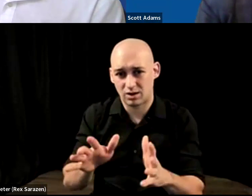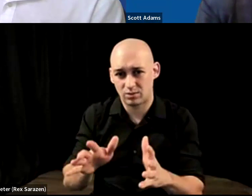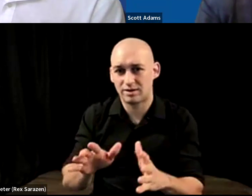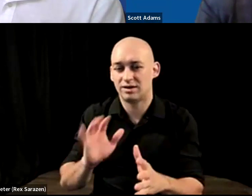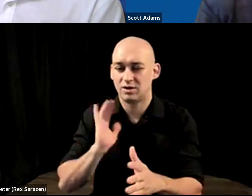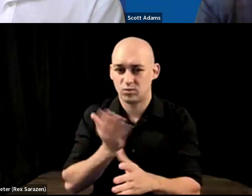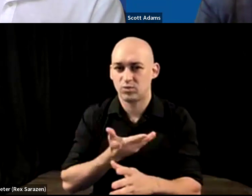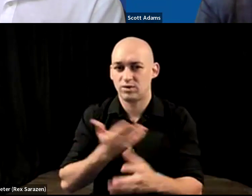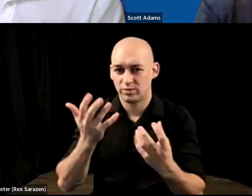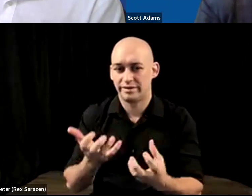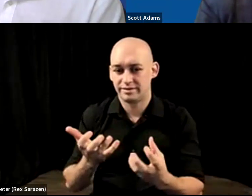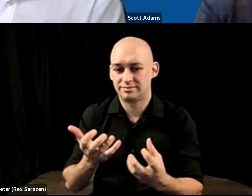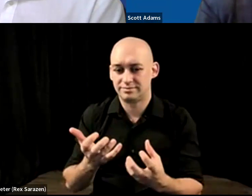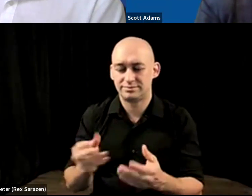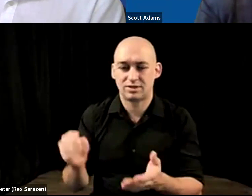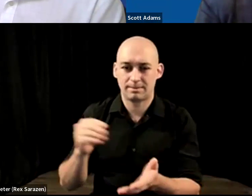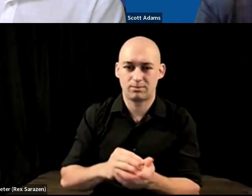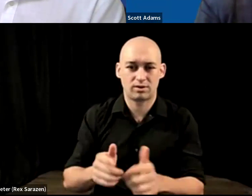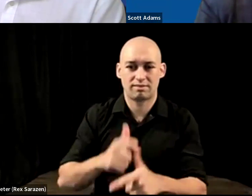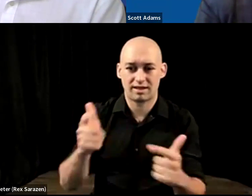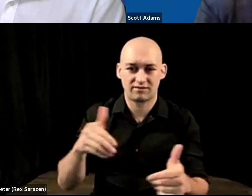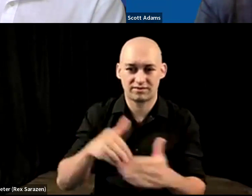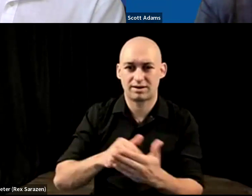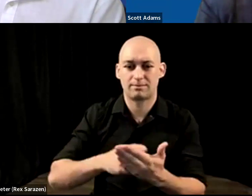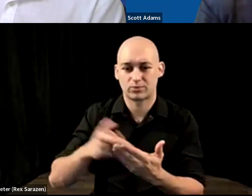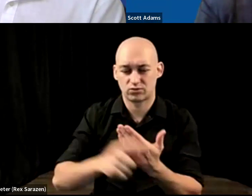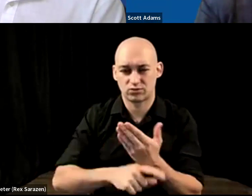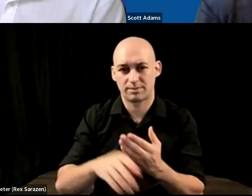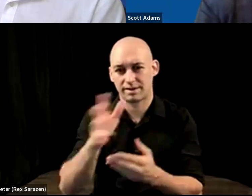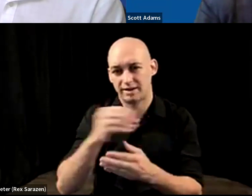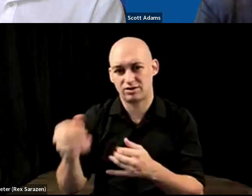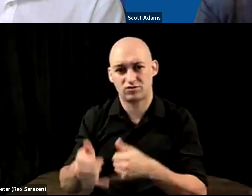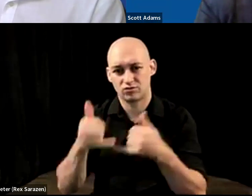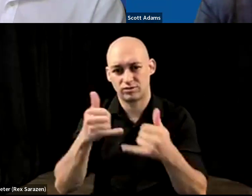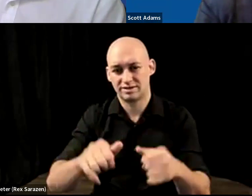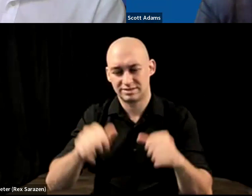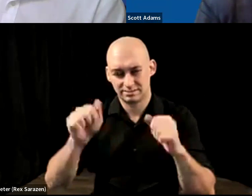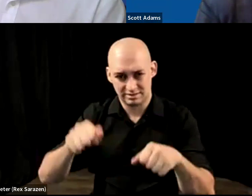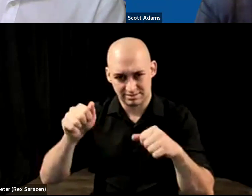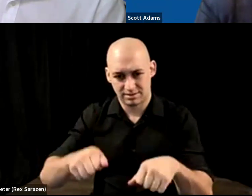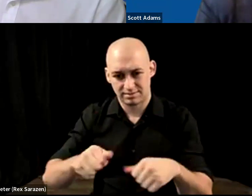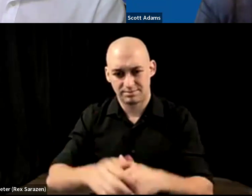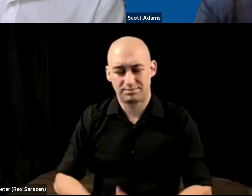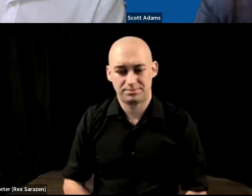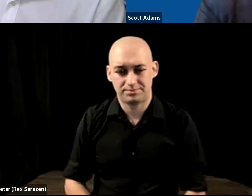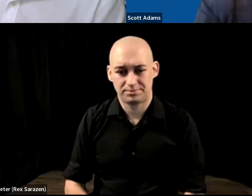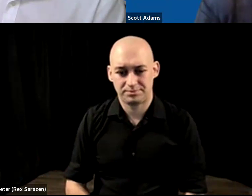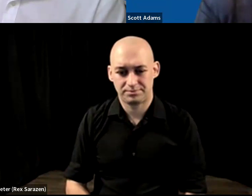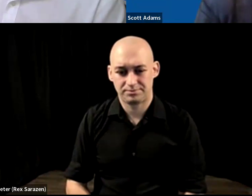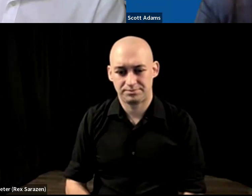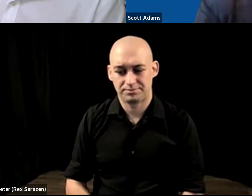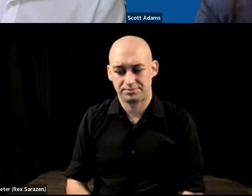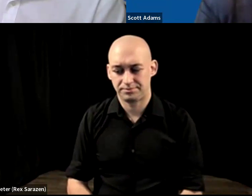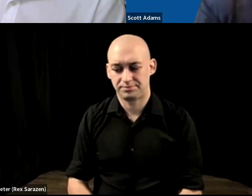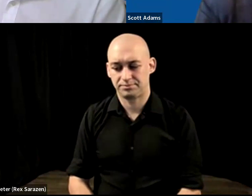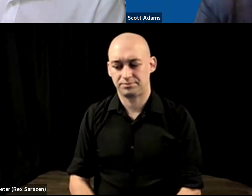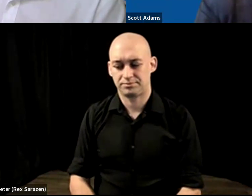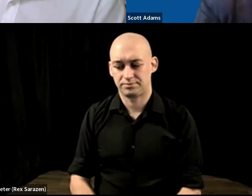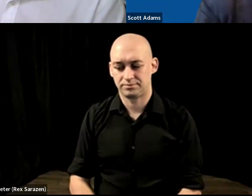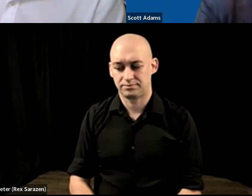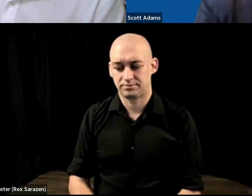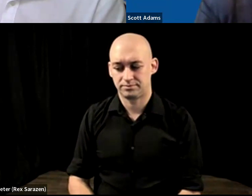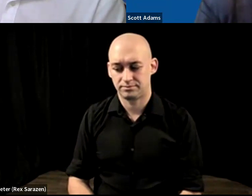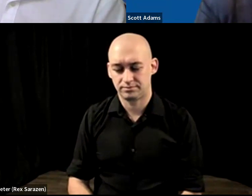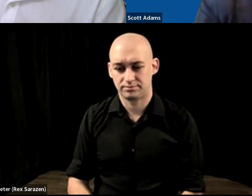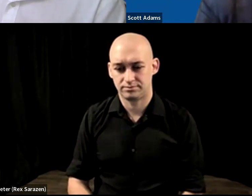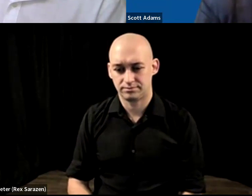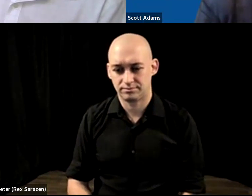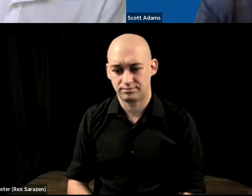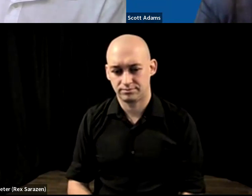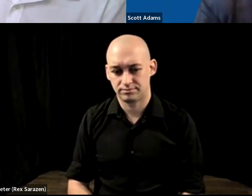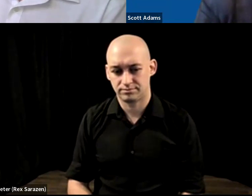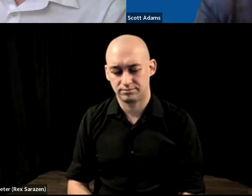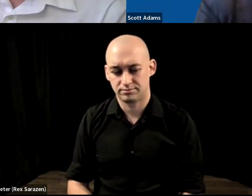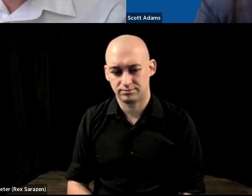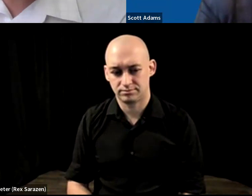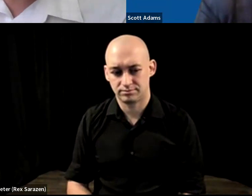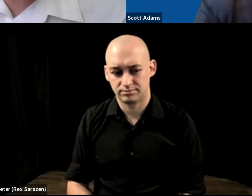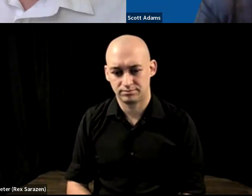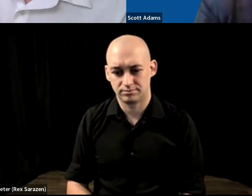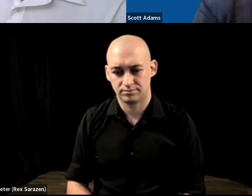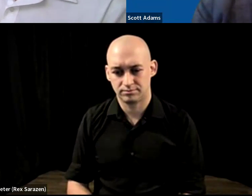of it into program and granting as we can. I am pausing to see, to make sure that we have a